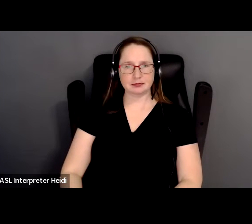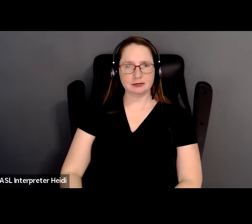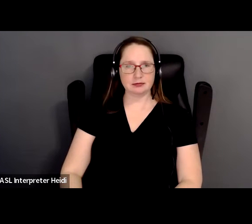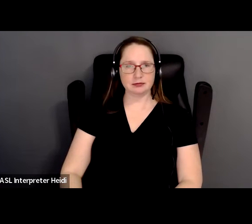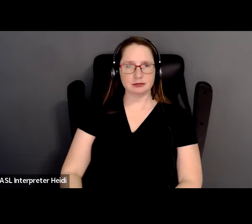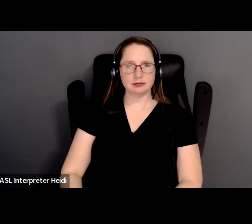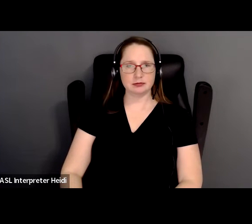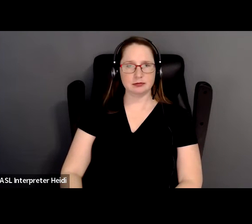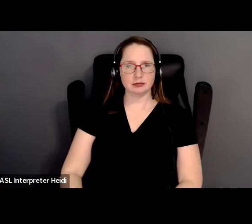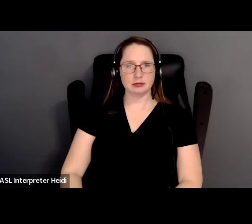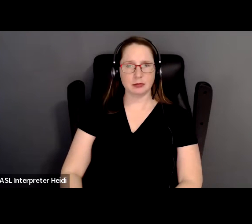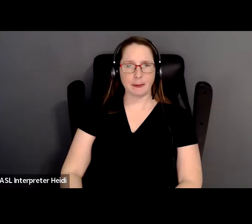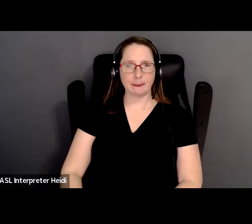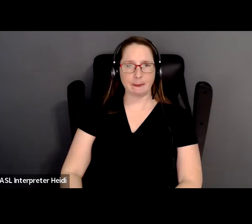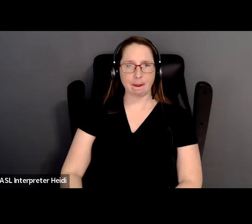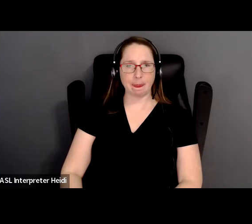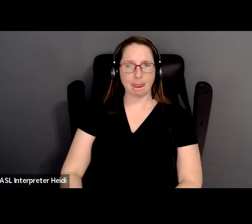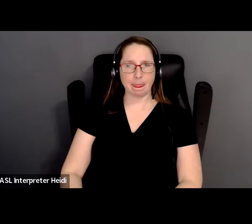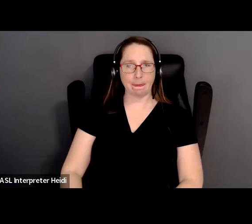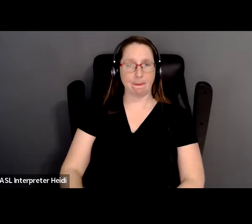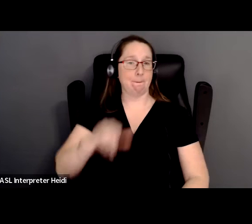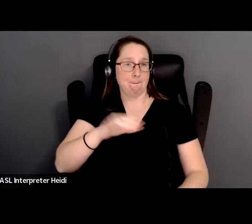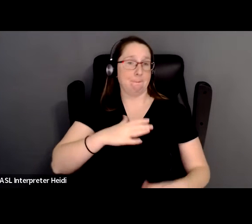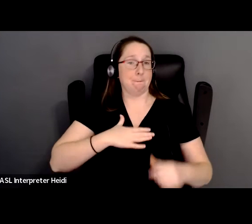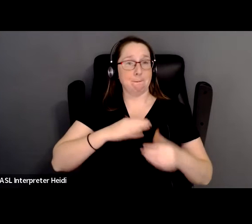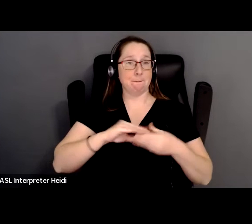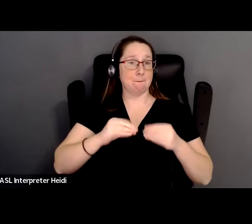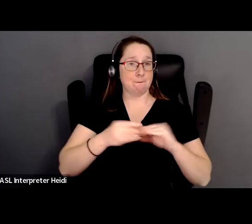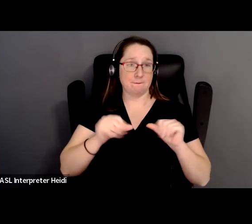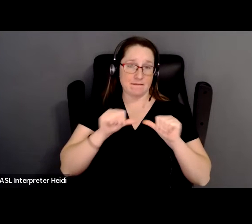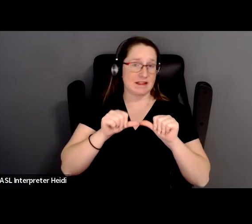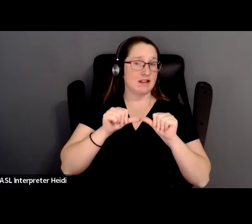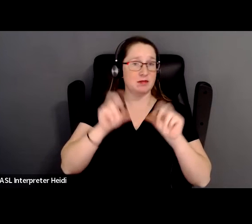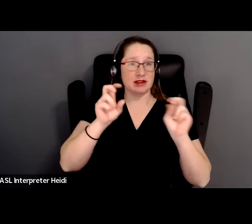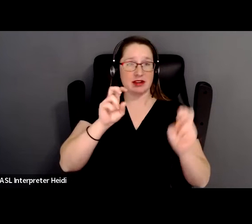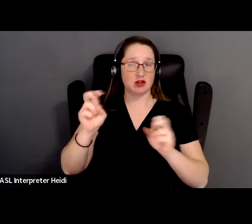So, if that was my story, and it continues to be an issue of having enough staff.